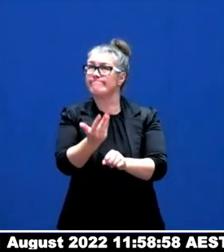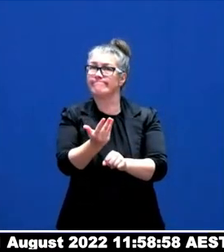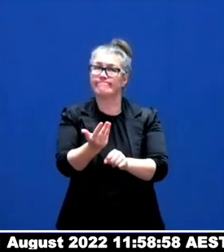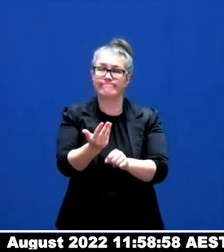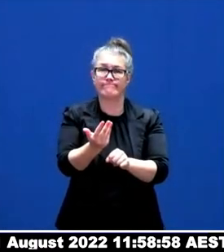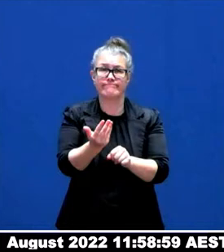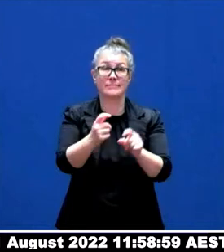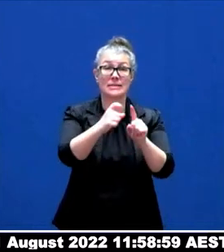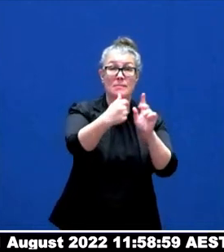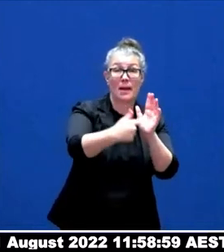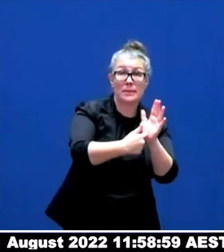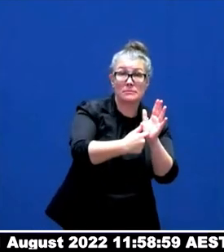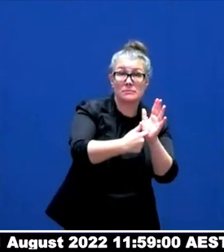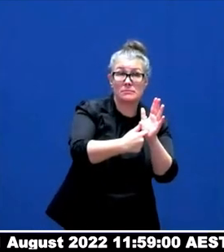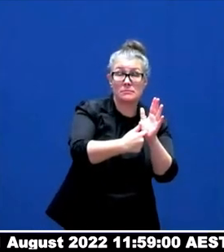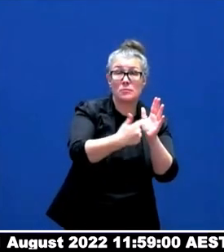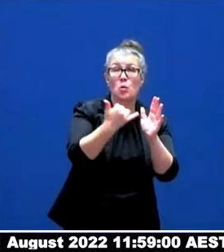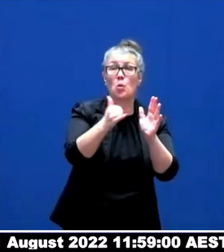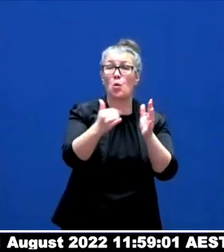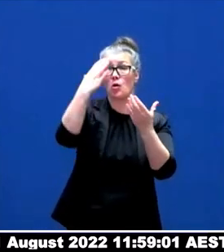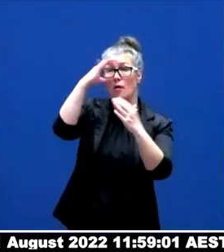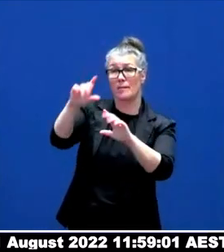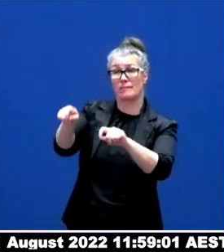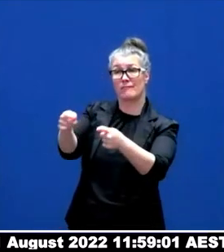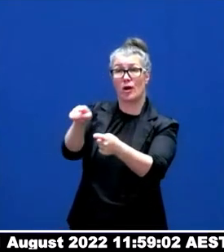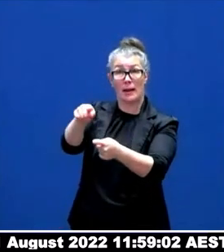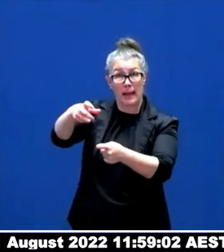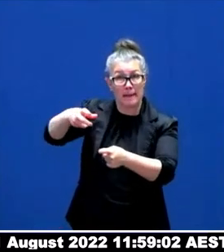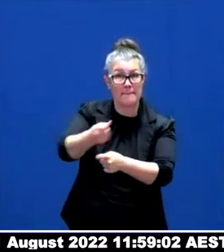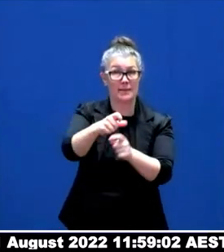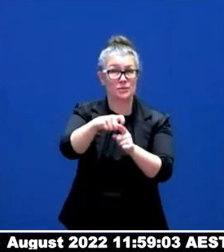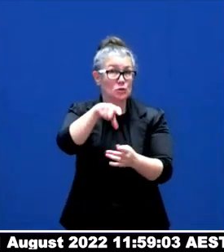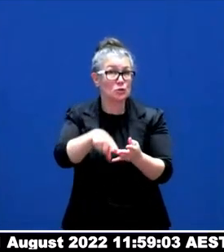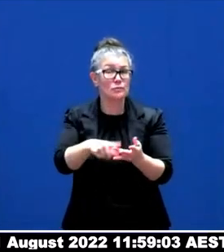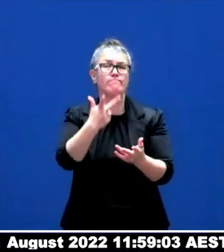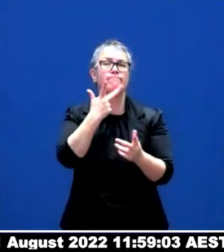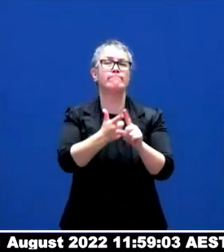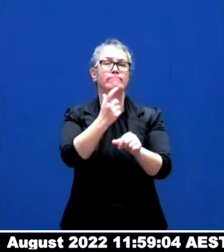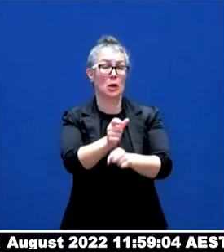Department or an accommodation provider would have to do if a person with disability